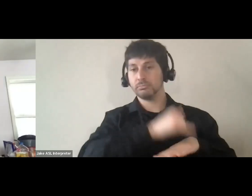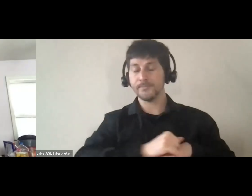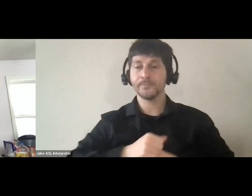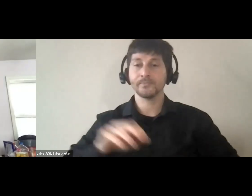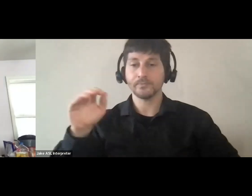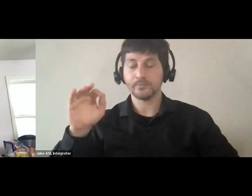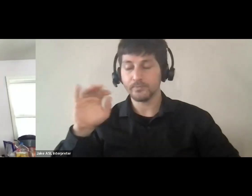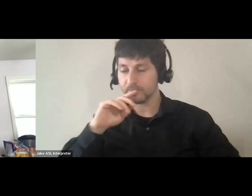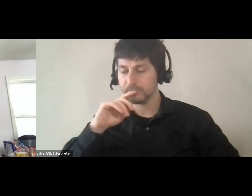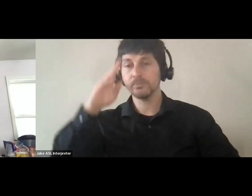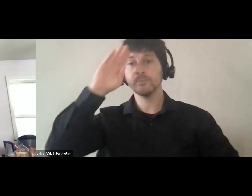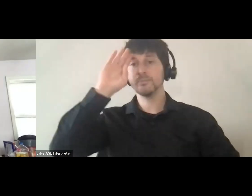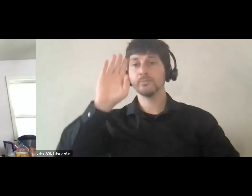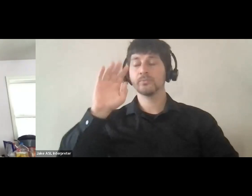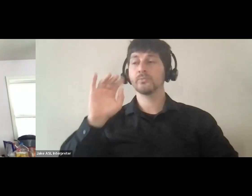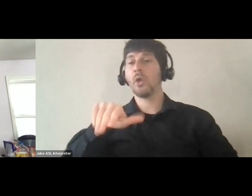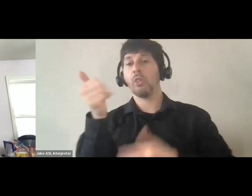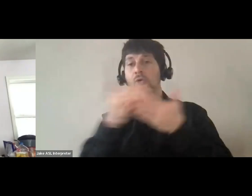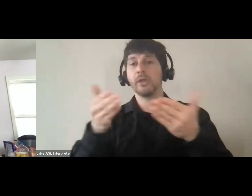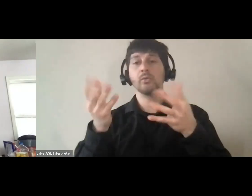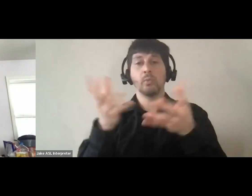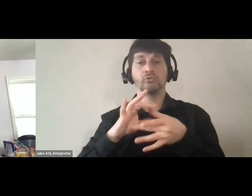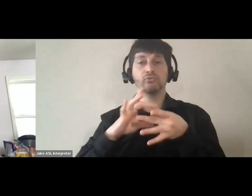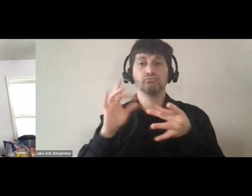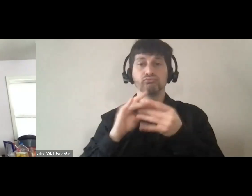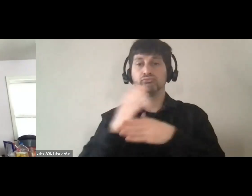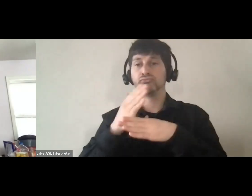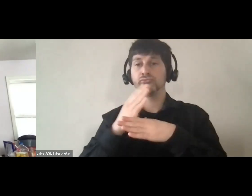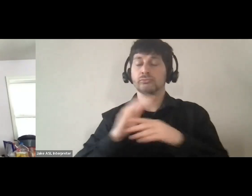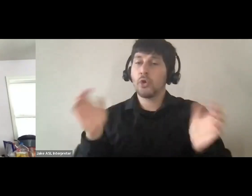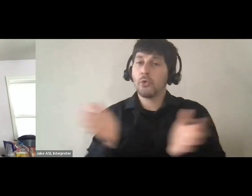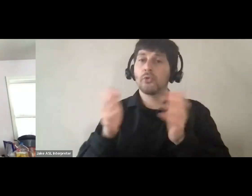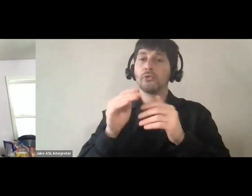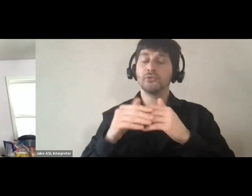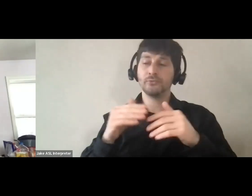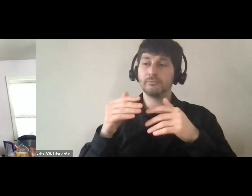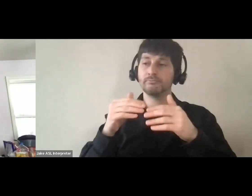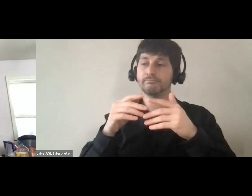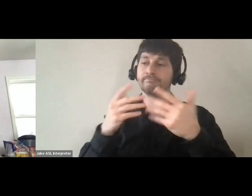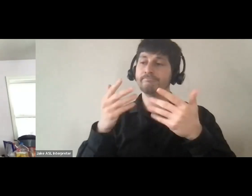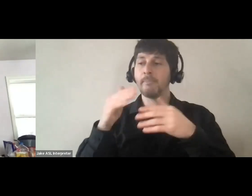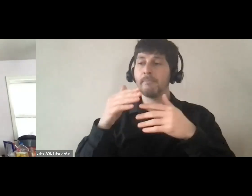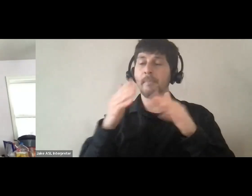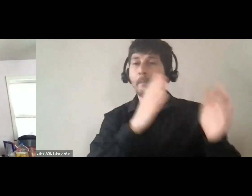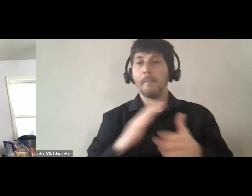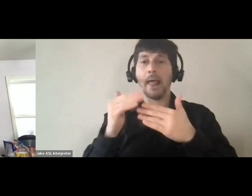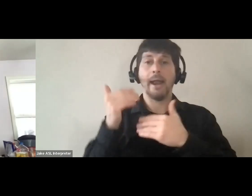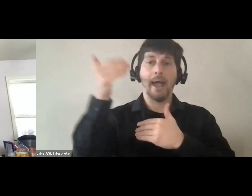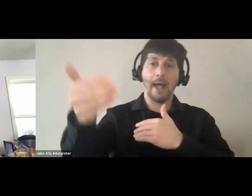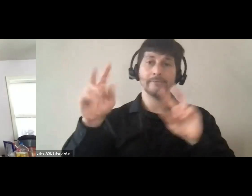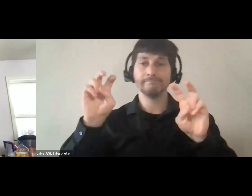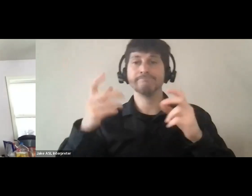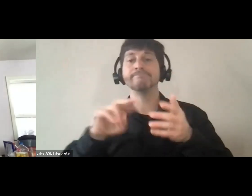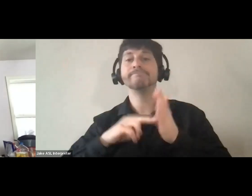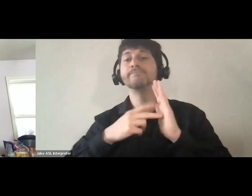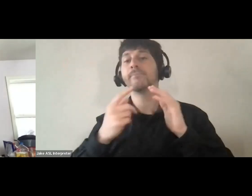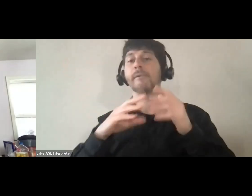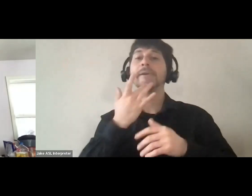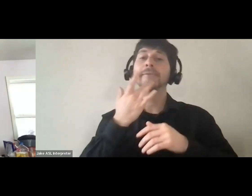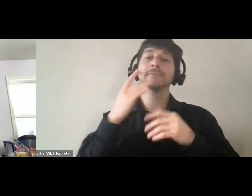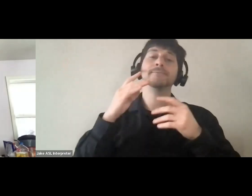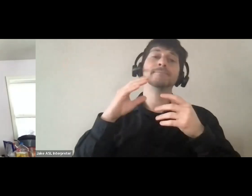Yep.